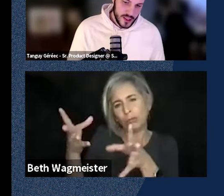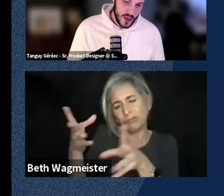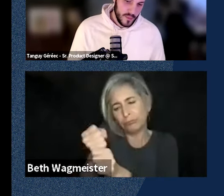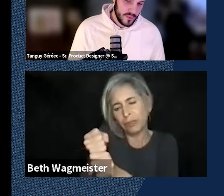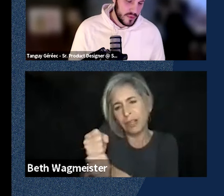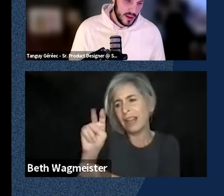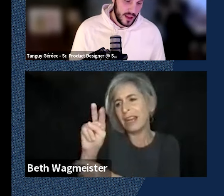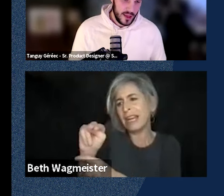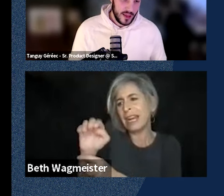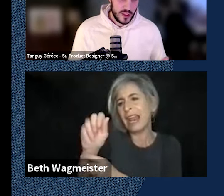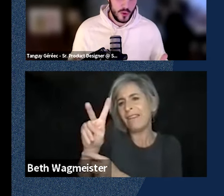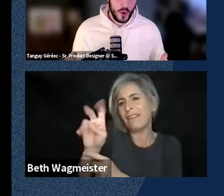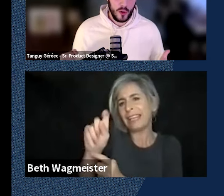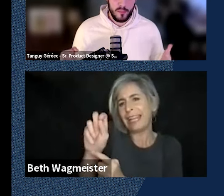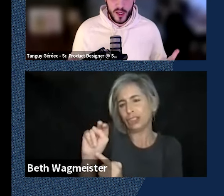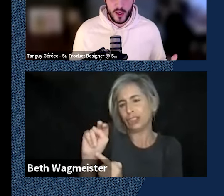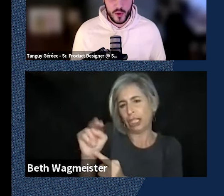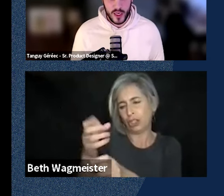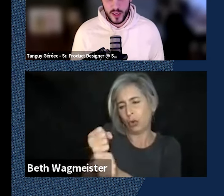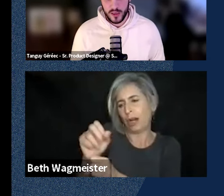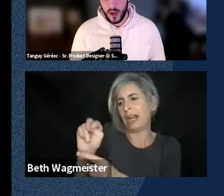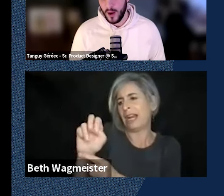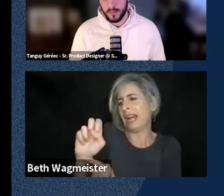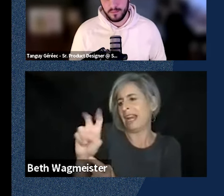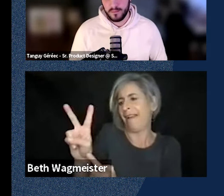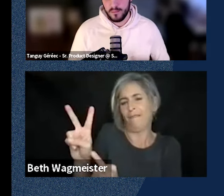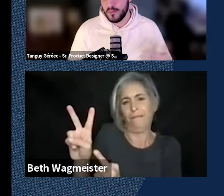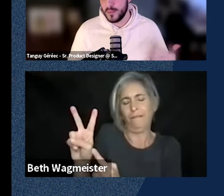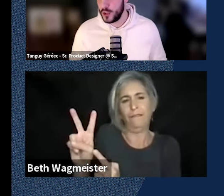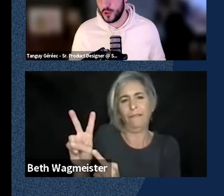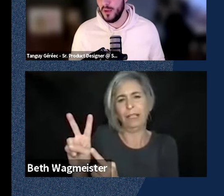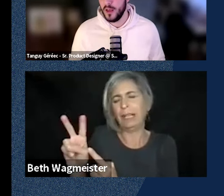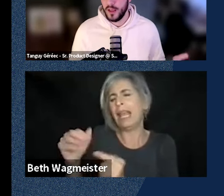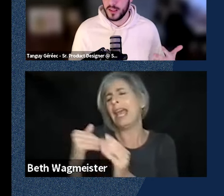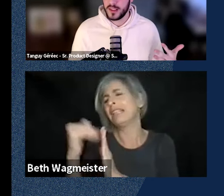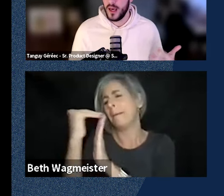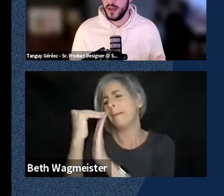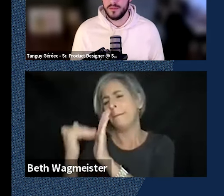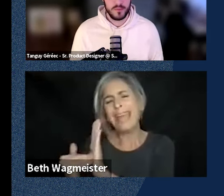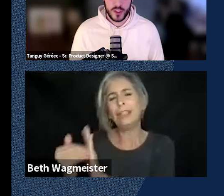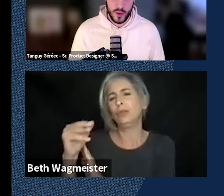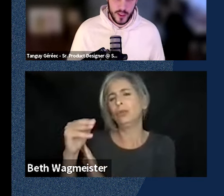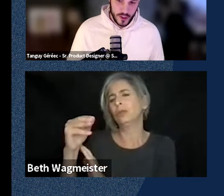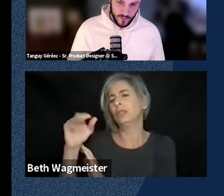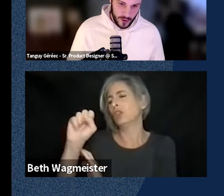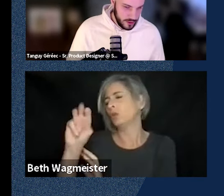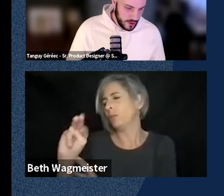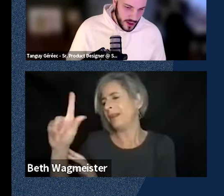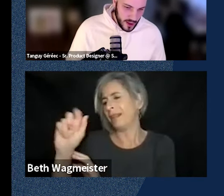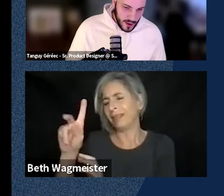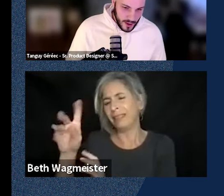And so, like it's used to hold menus and social media links, and so on and so forth.